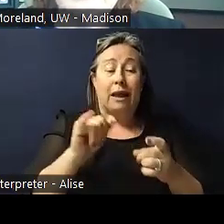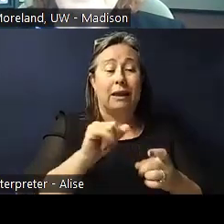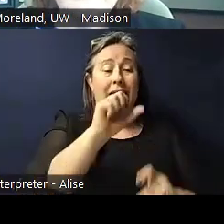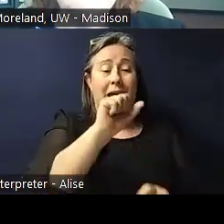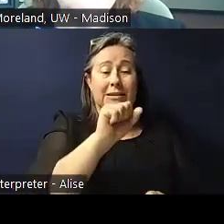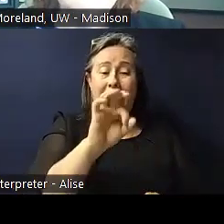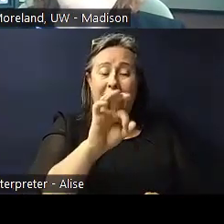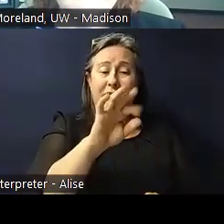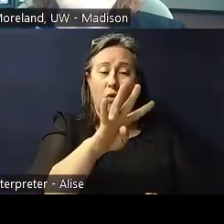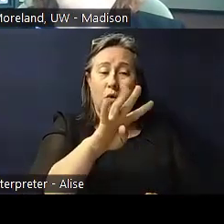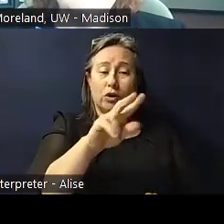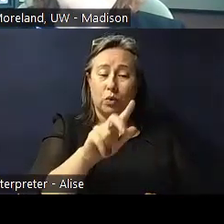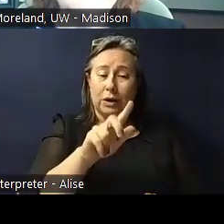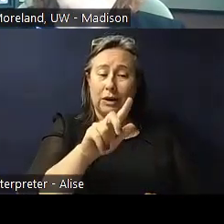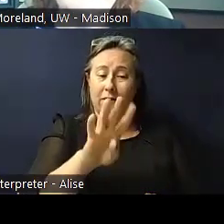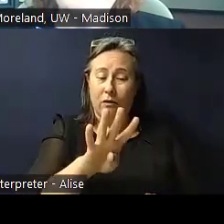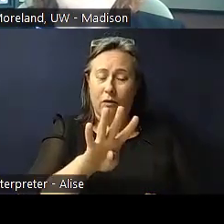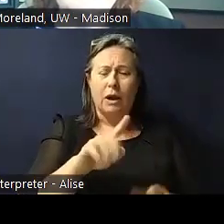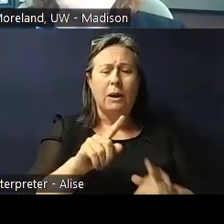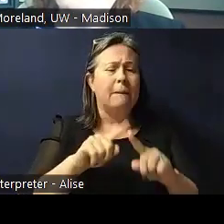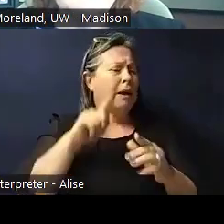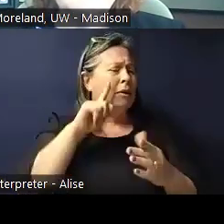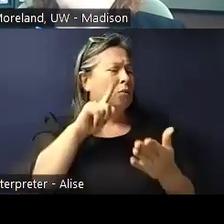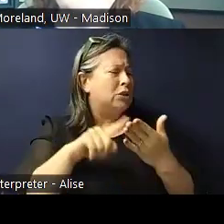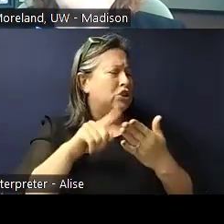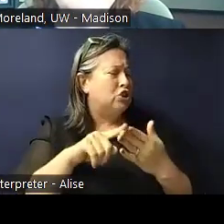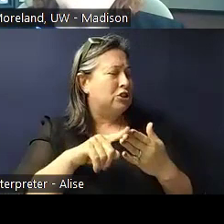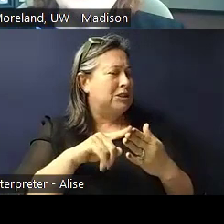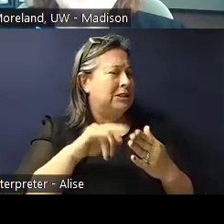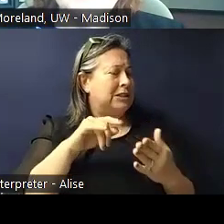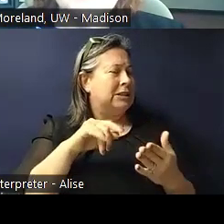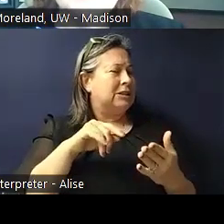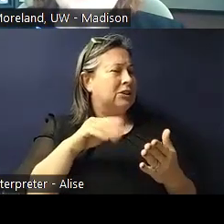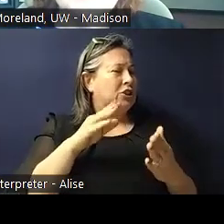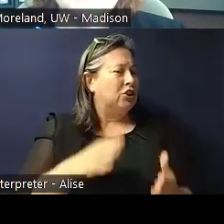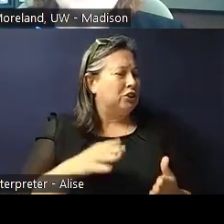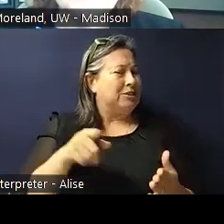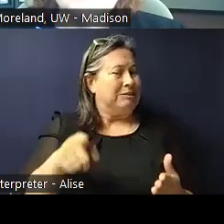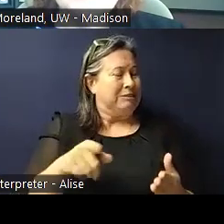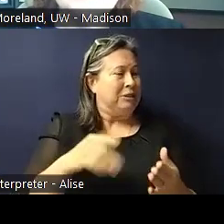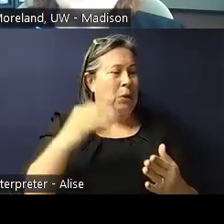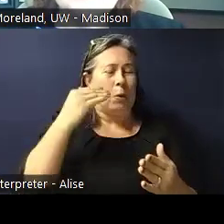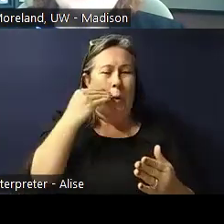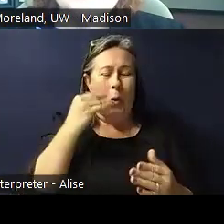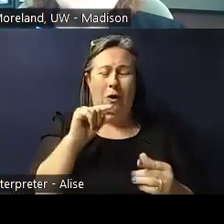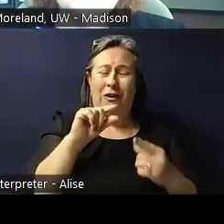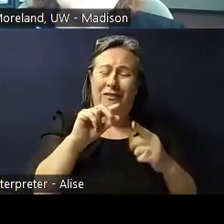Research investigators really know almost nothing. I will just say about the NIH Grant Policy statement: